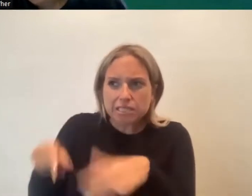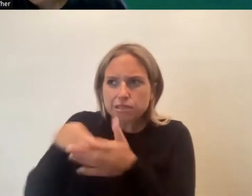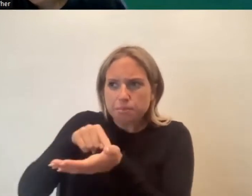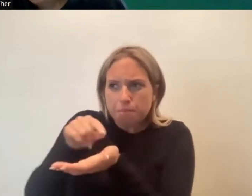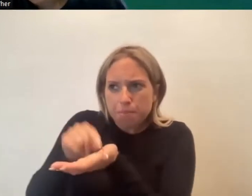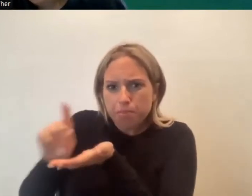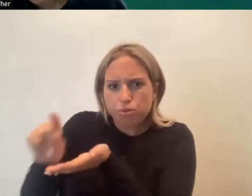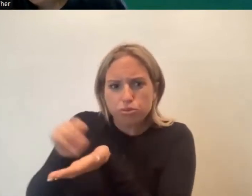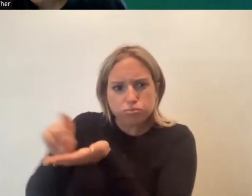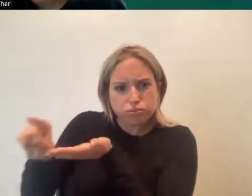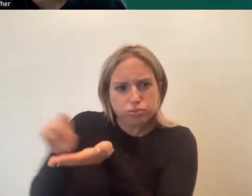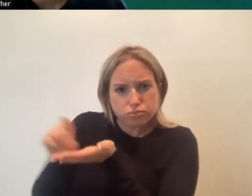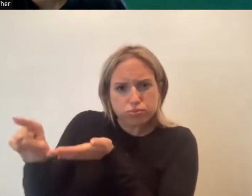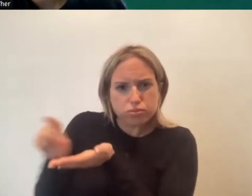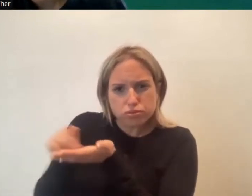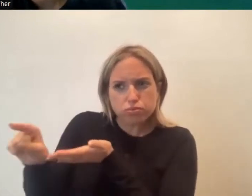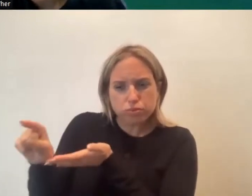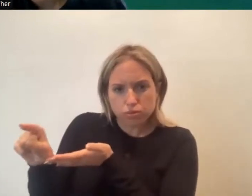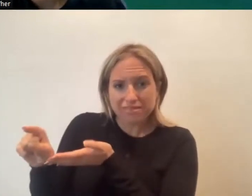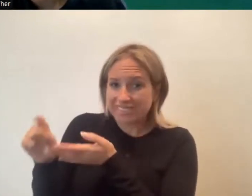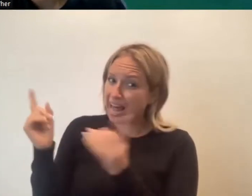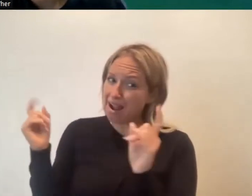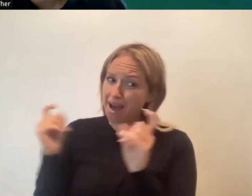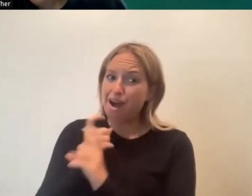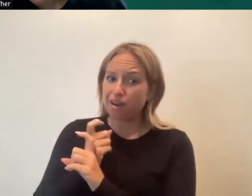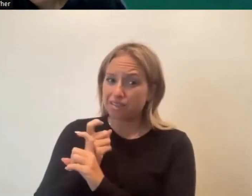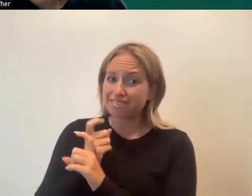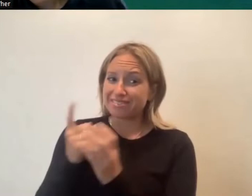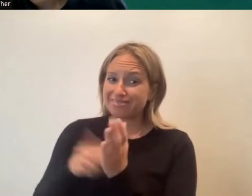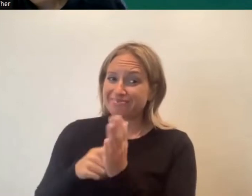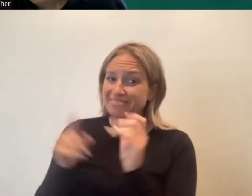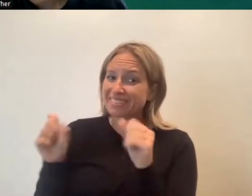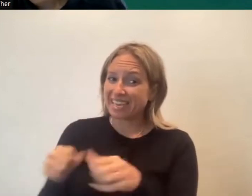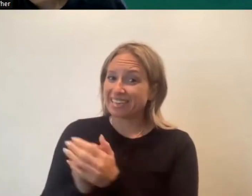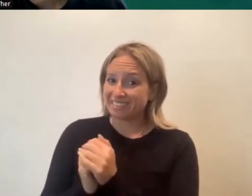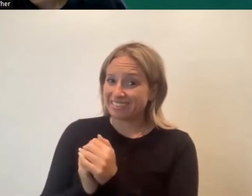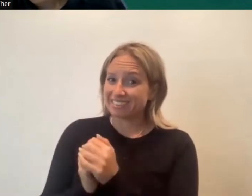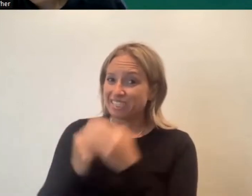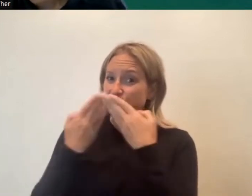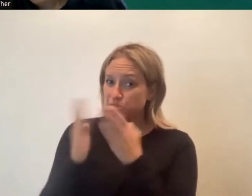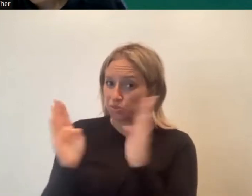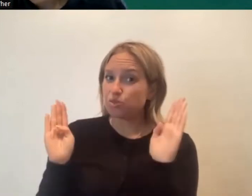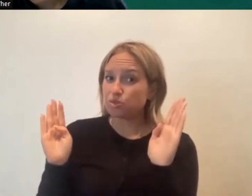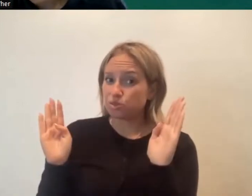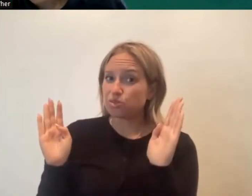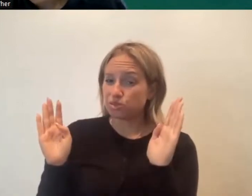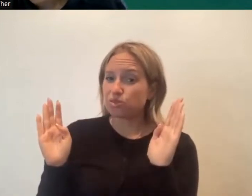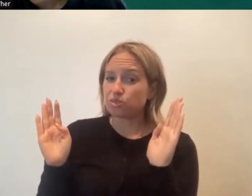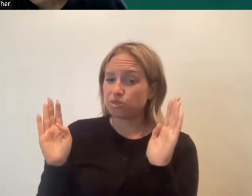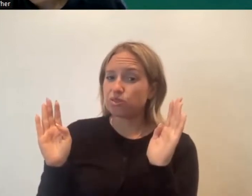It can get a little complicated in some cases, but generally speaking, you have to have worked